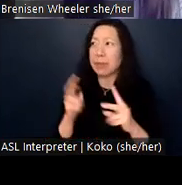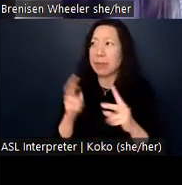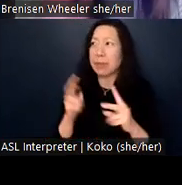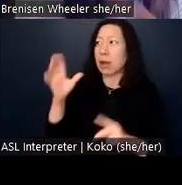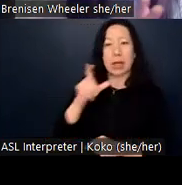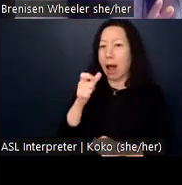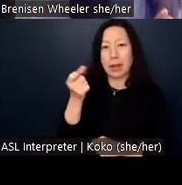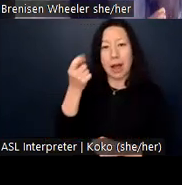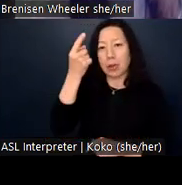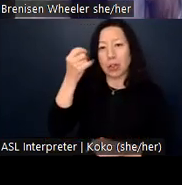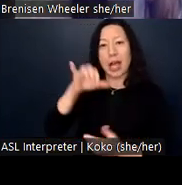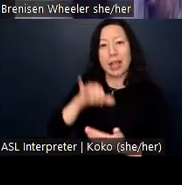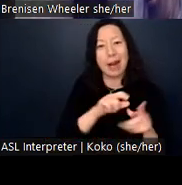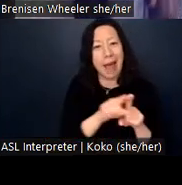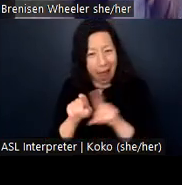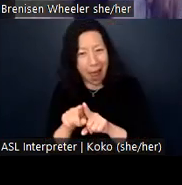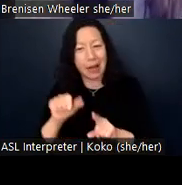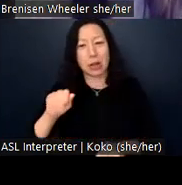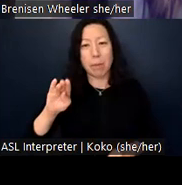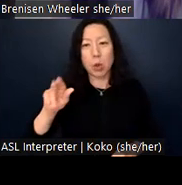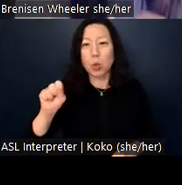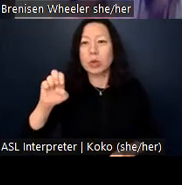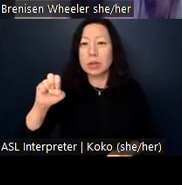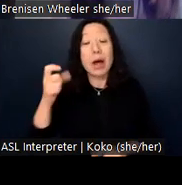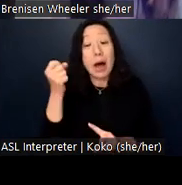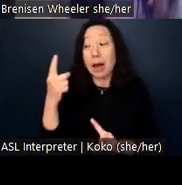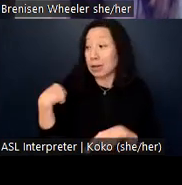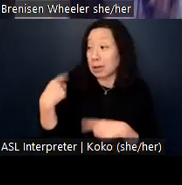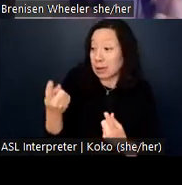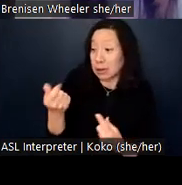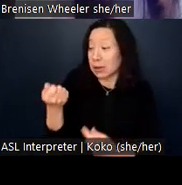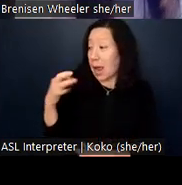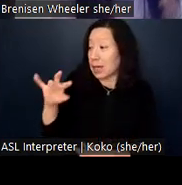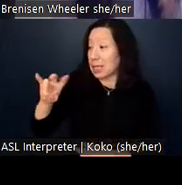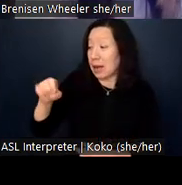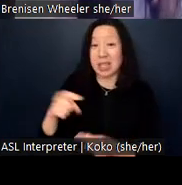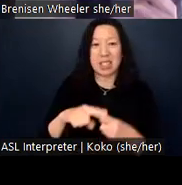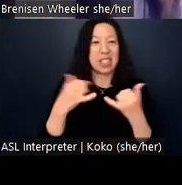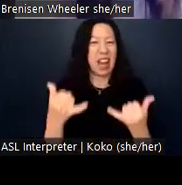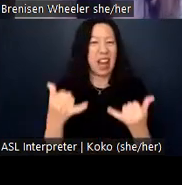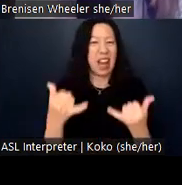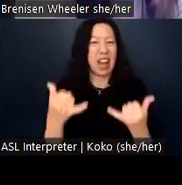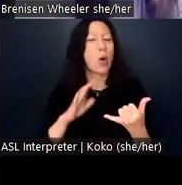have about a little bit more later more than physical assault, which can but doesn't always